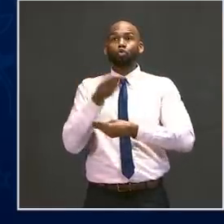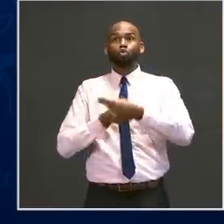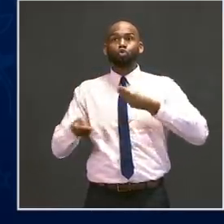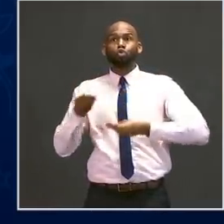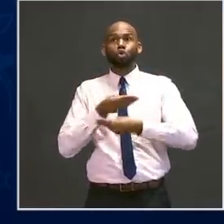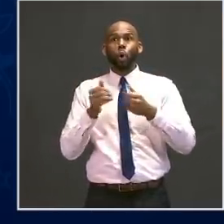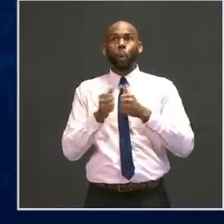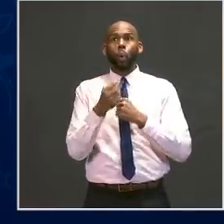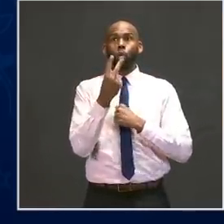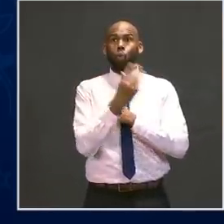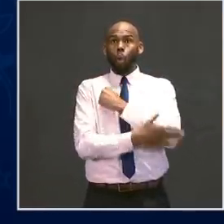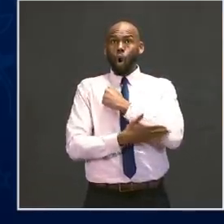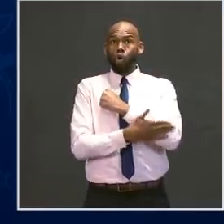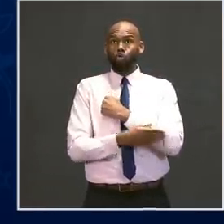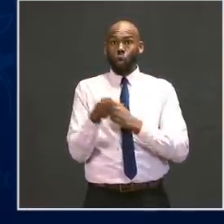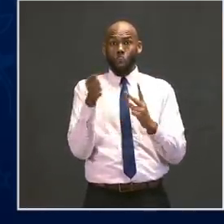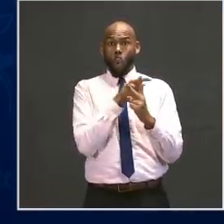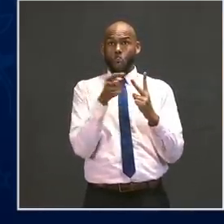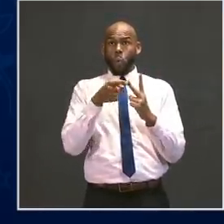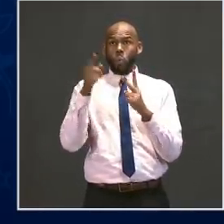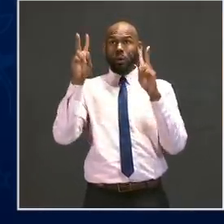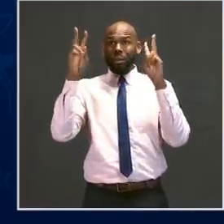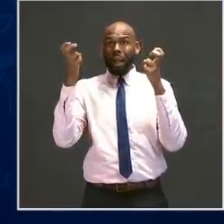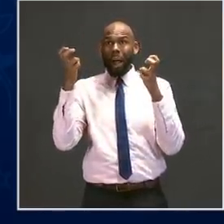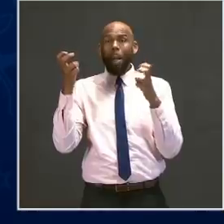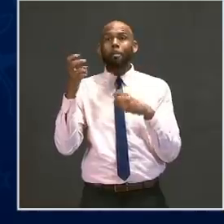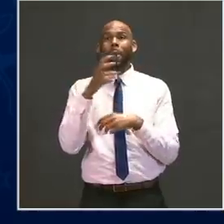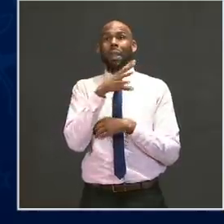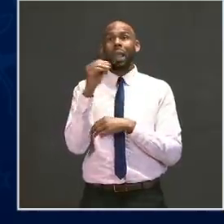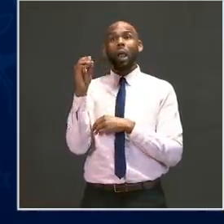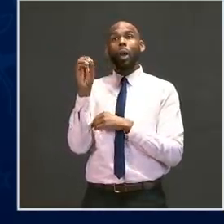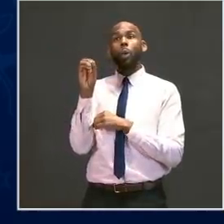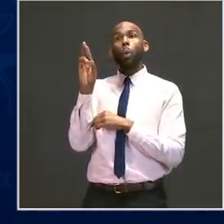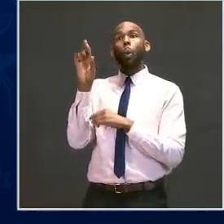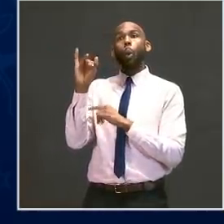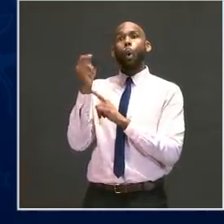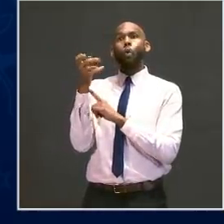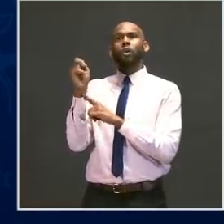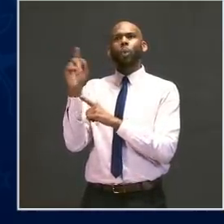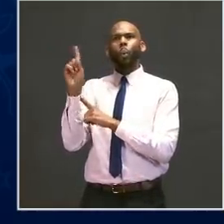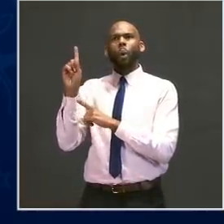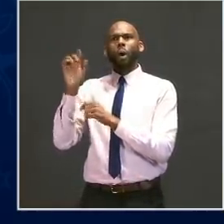Were those topics, as well as the origin of COVID-19, discussed? And if so, what was said?